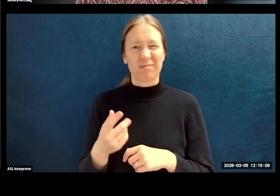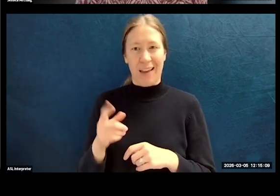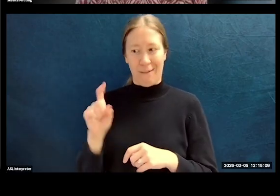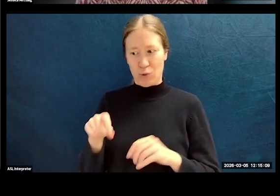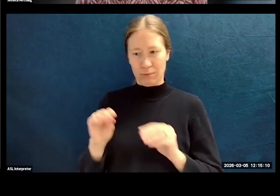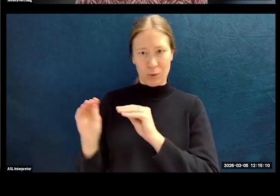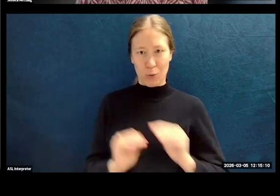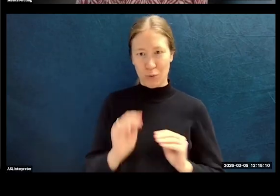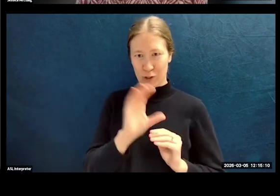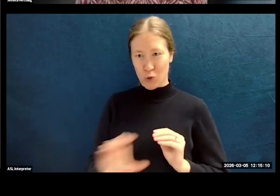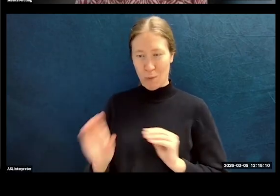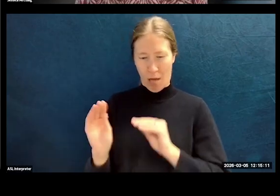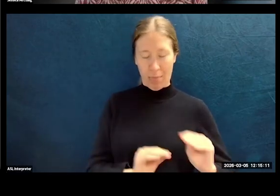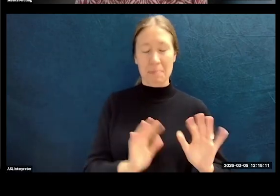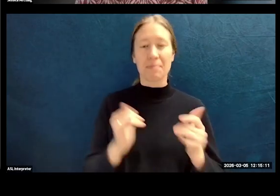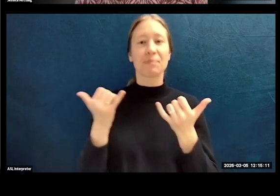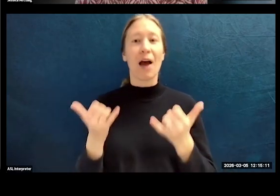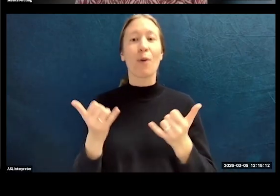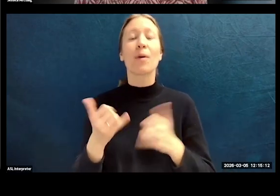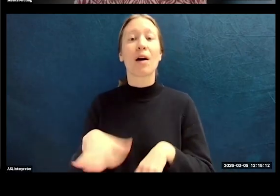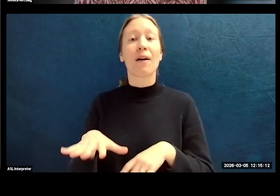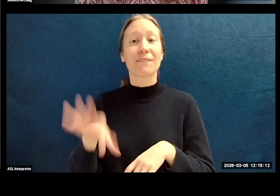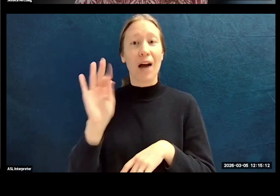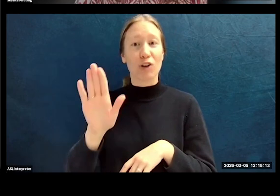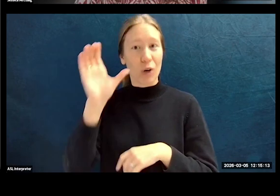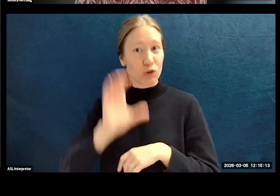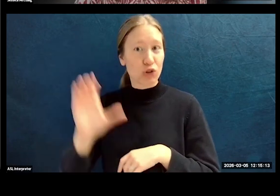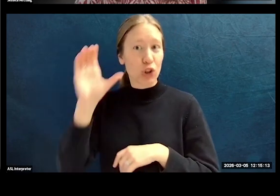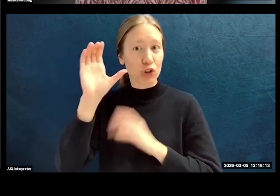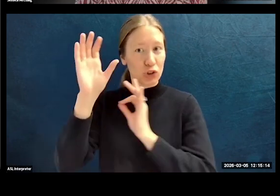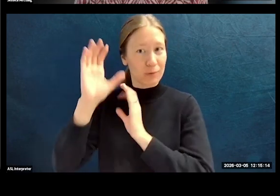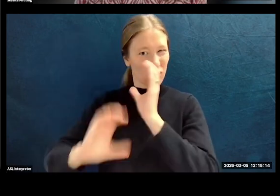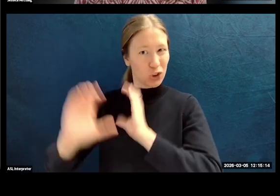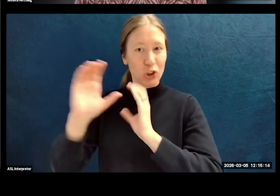So, you can use your search bar in Acrobat to search for OCR